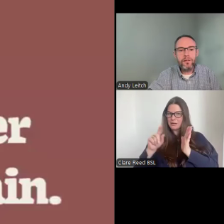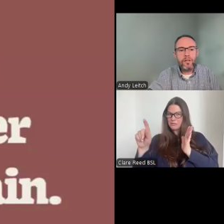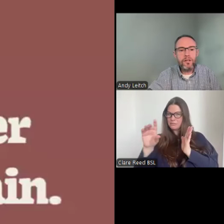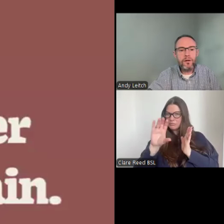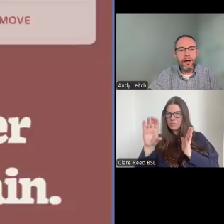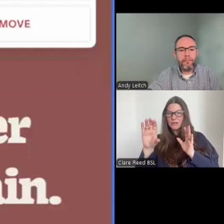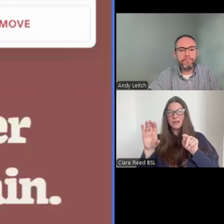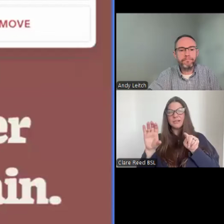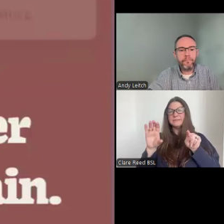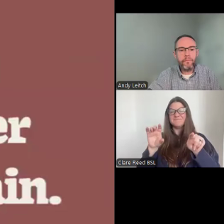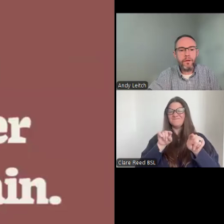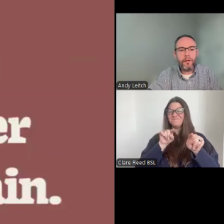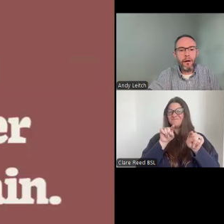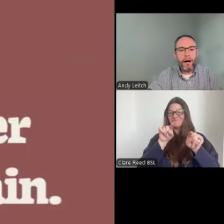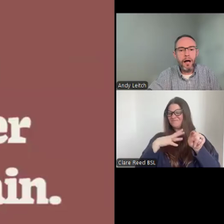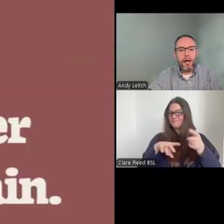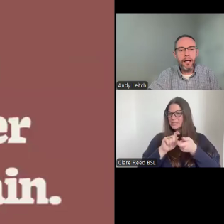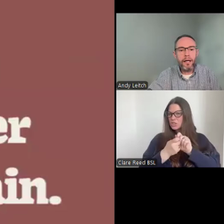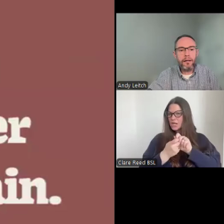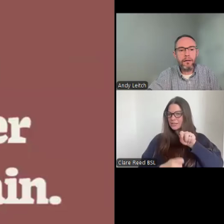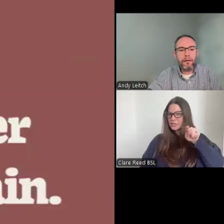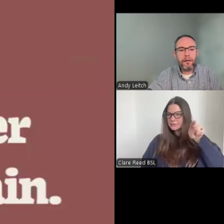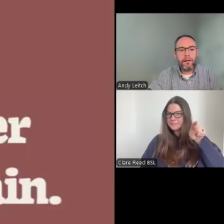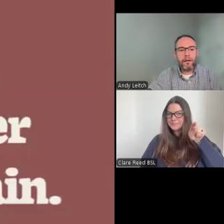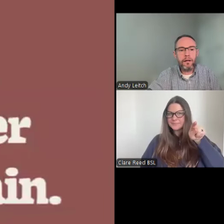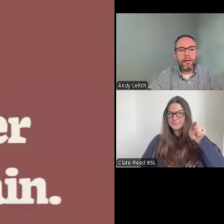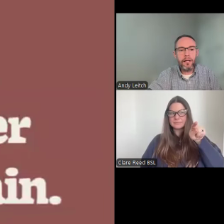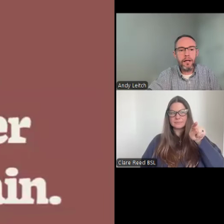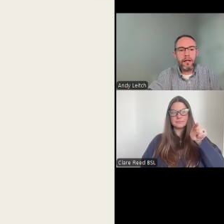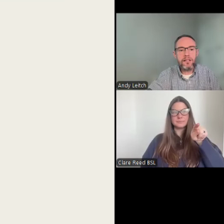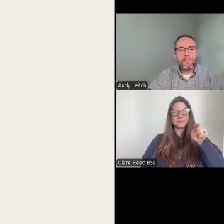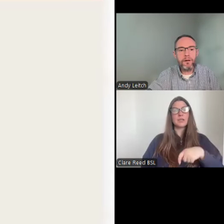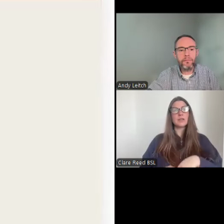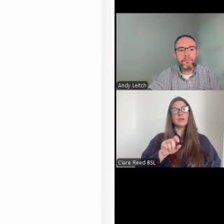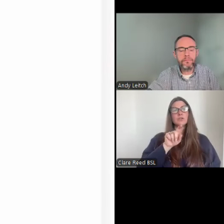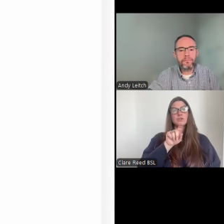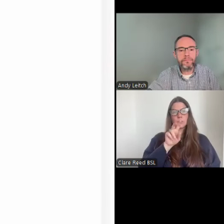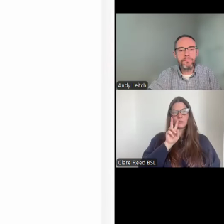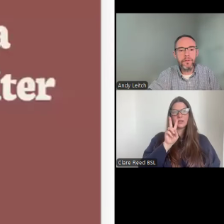We do that by clicking the Exit button,